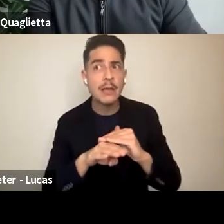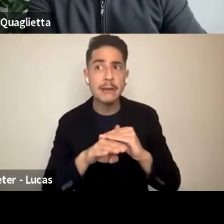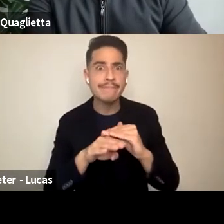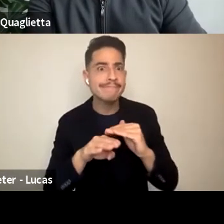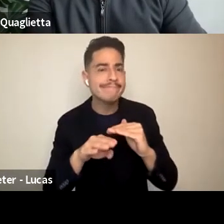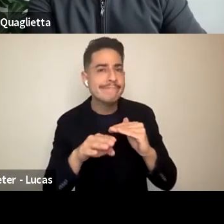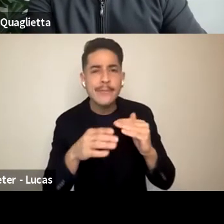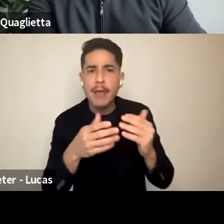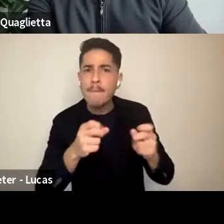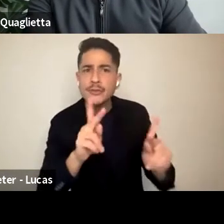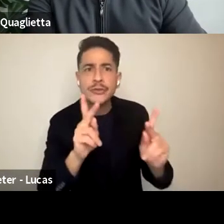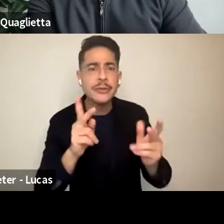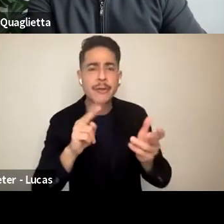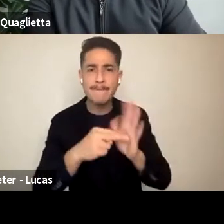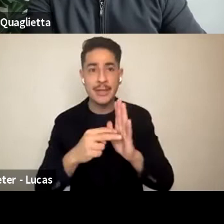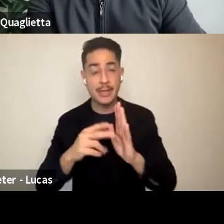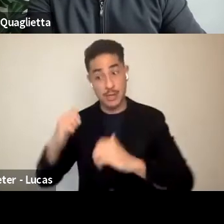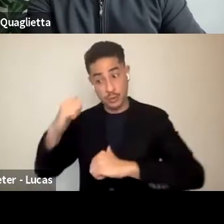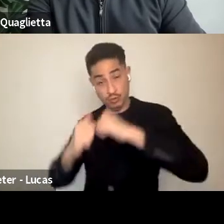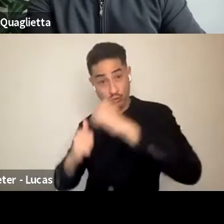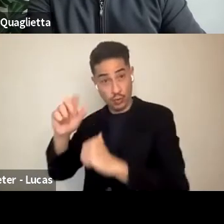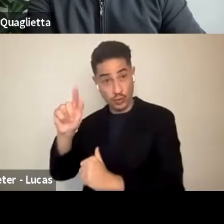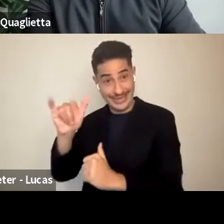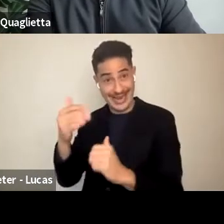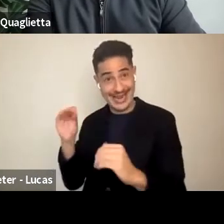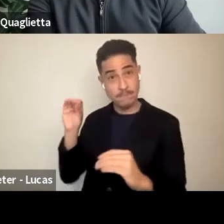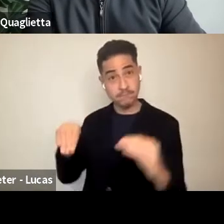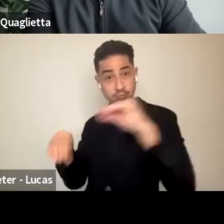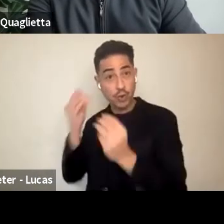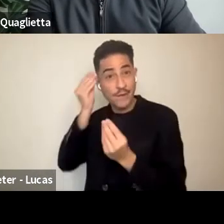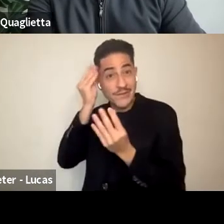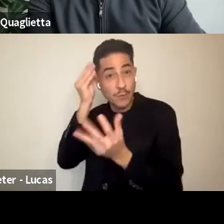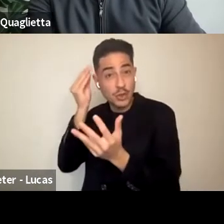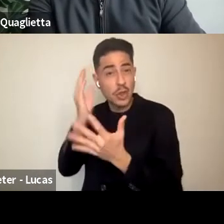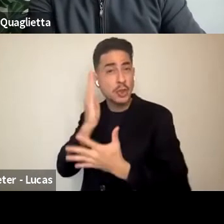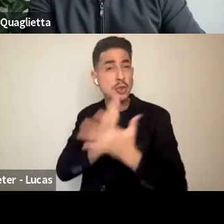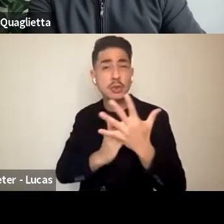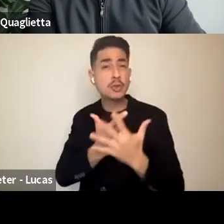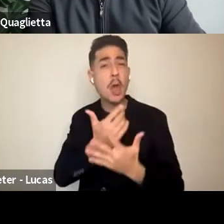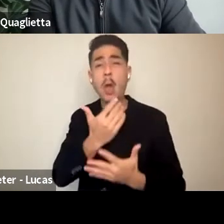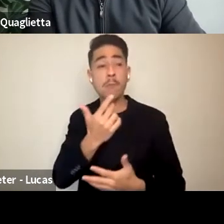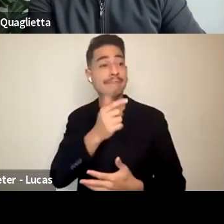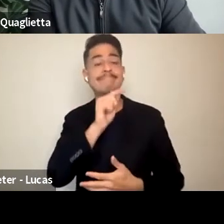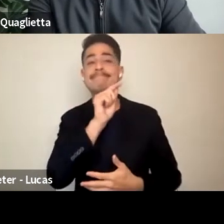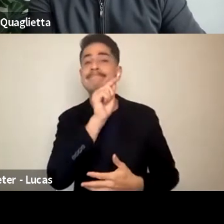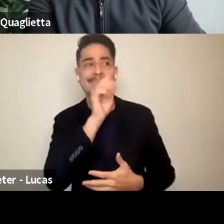just really packing your structured data with information that may not be obvious to search engine crawlers and that's